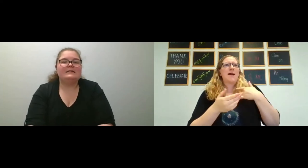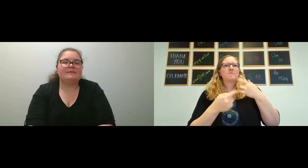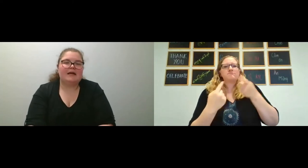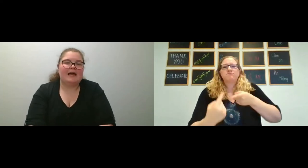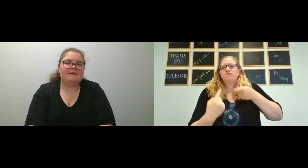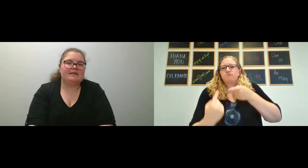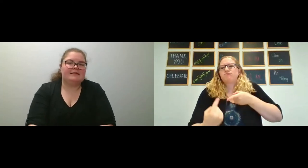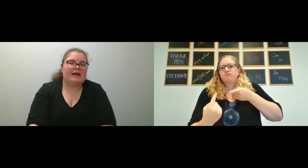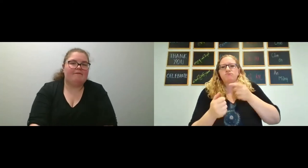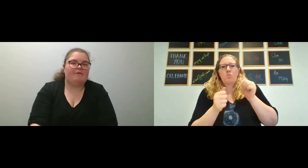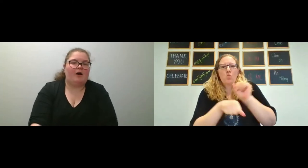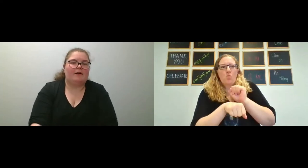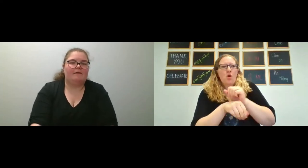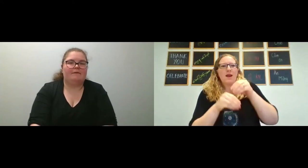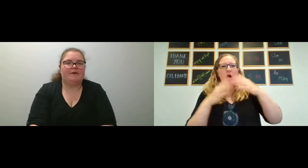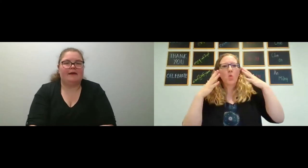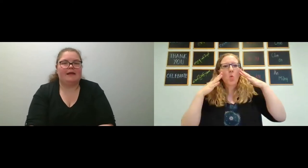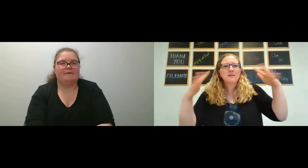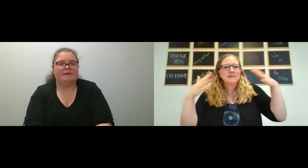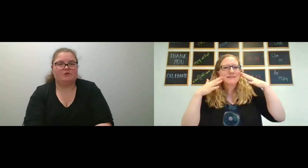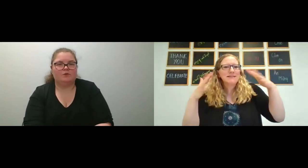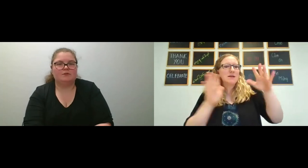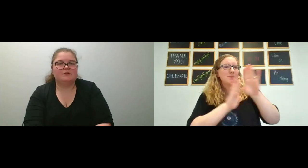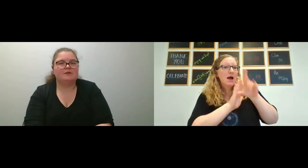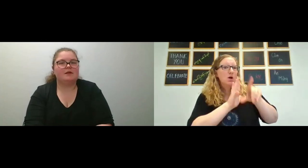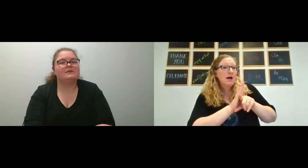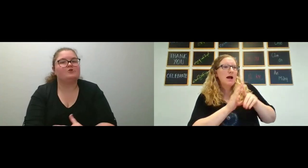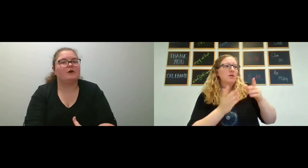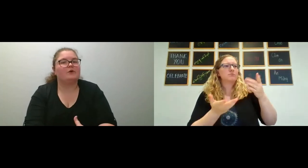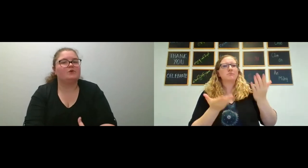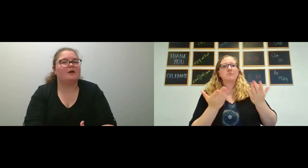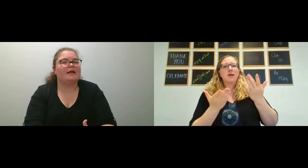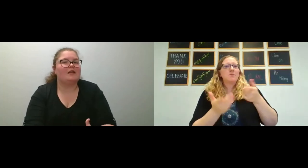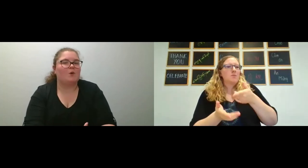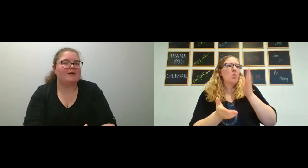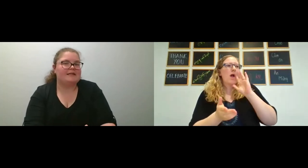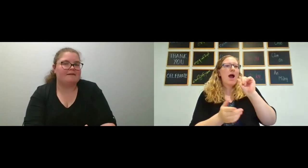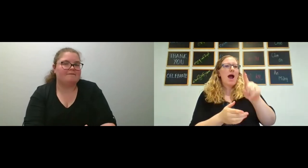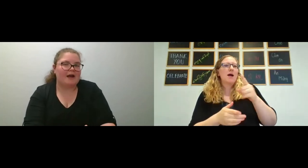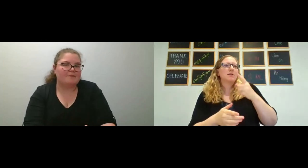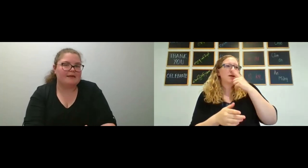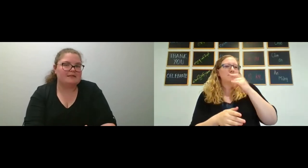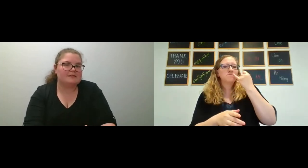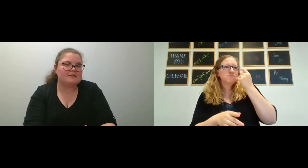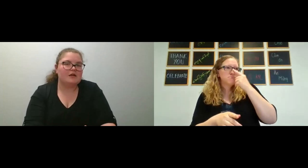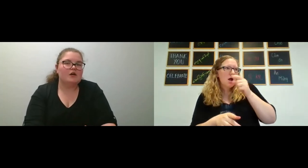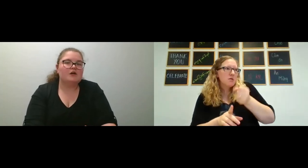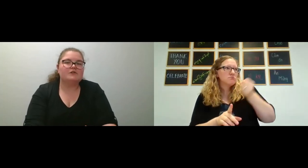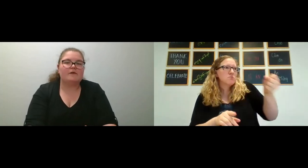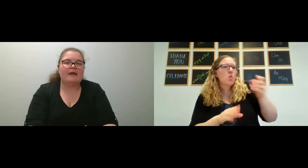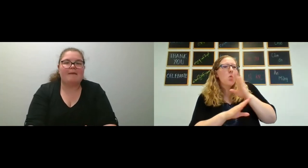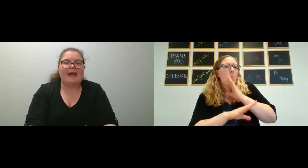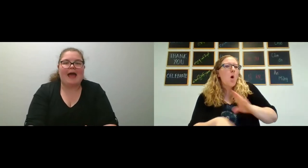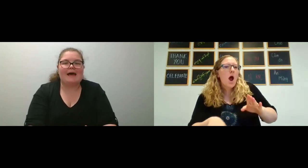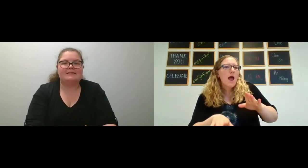Sometimes a Deaf or hard of hearing individuals struggle to work in noisy environments, so they might ask